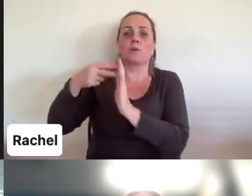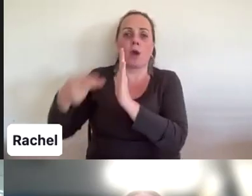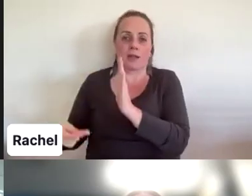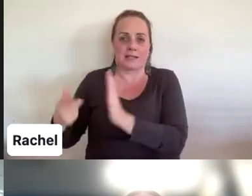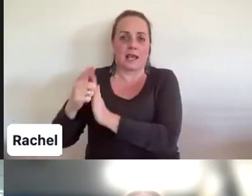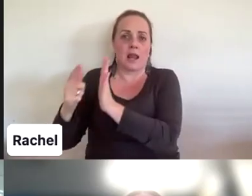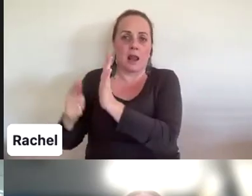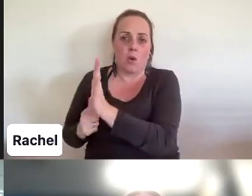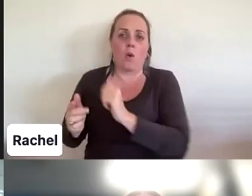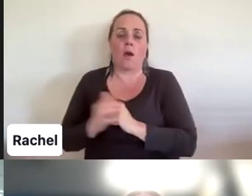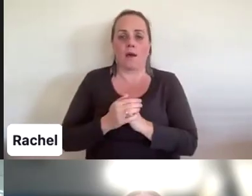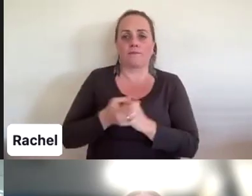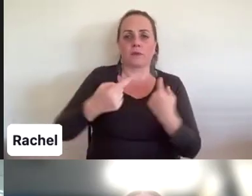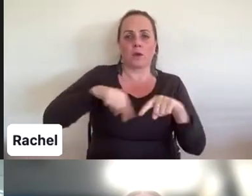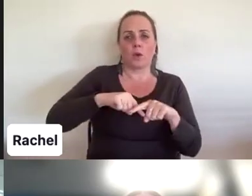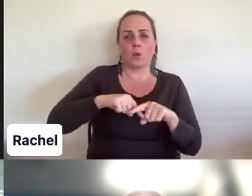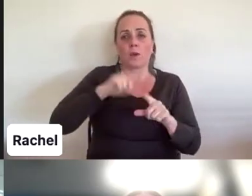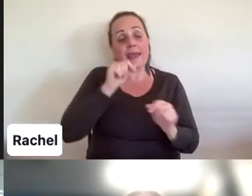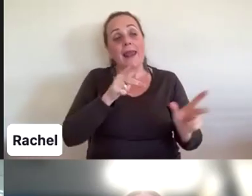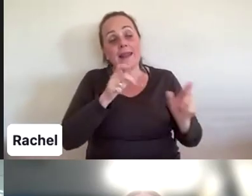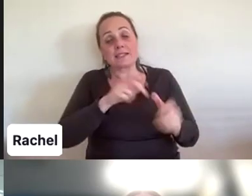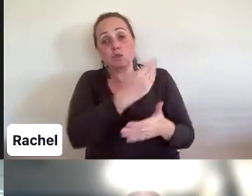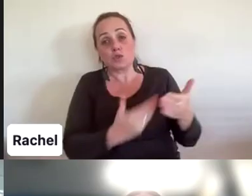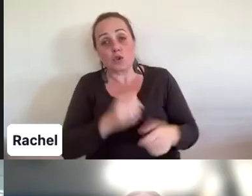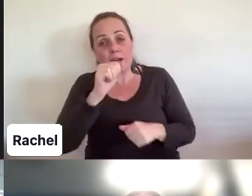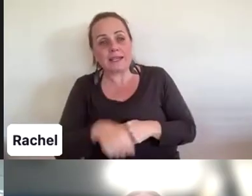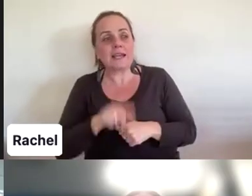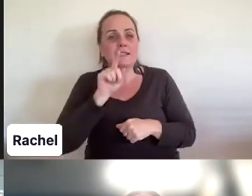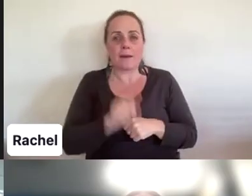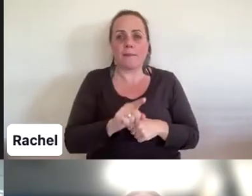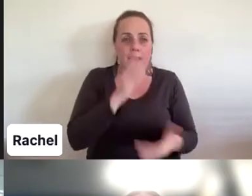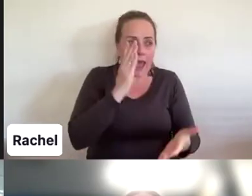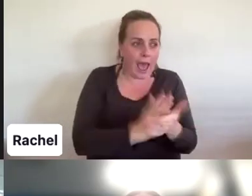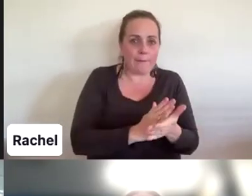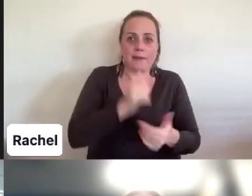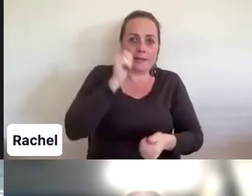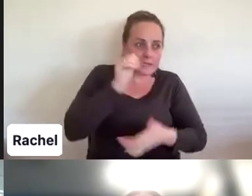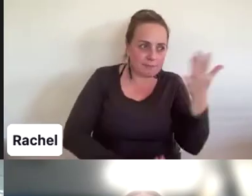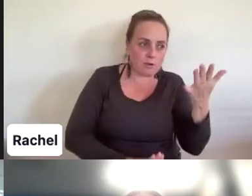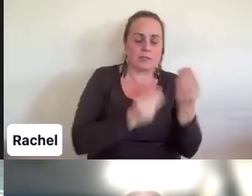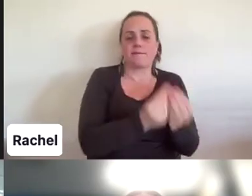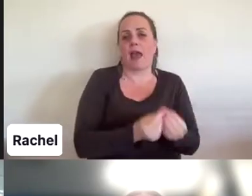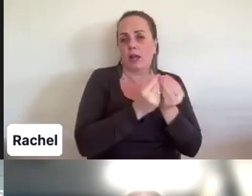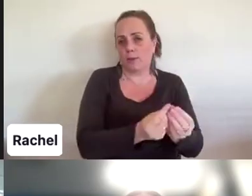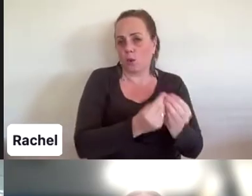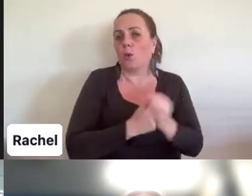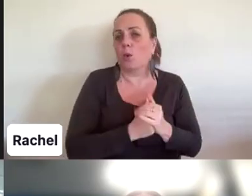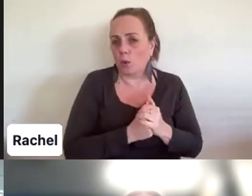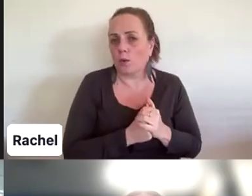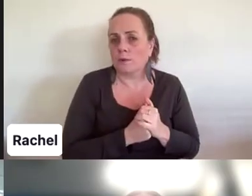how. And this is even worse when it comes to minoritised experiences and aspirations.